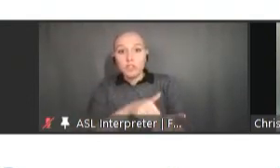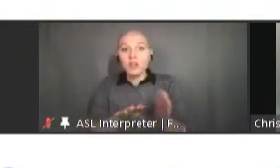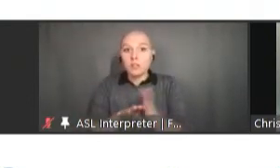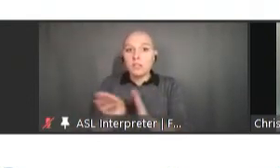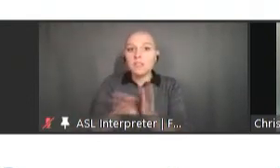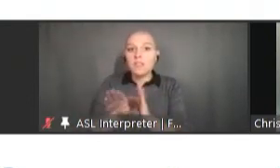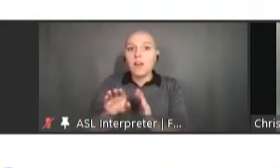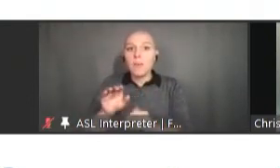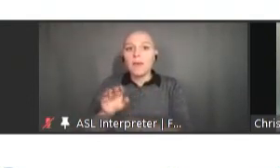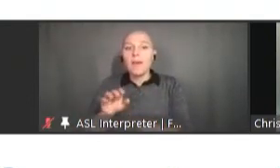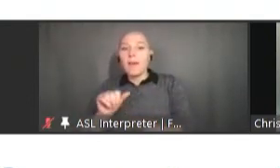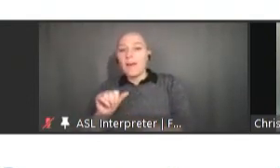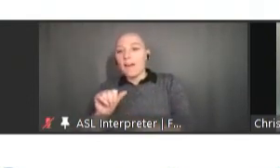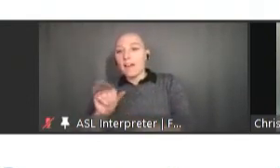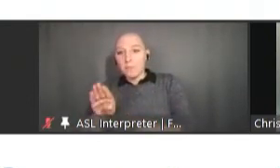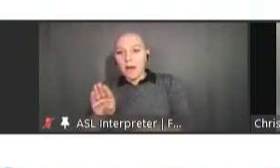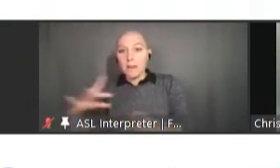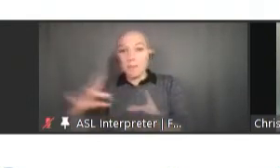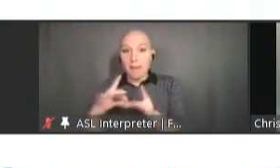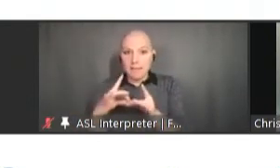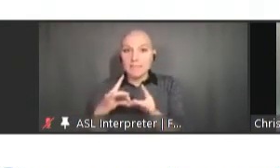and then tech transferred to the CRO Nexelis.